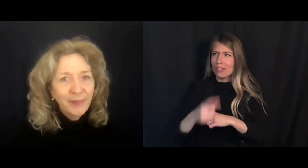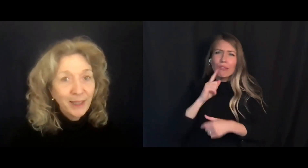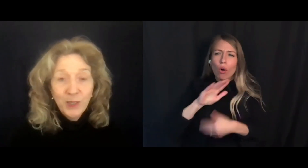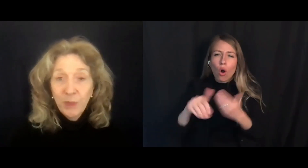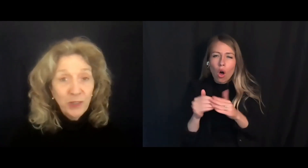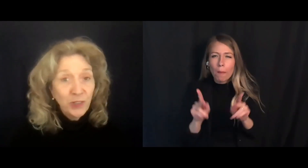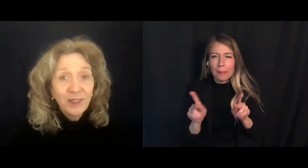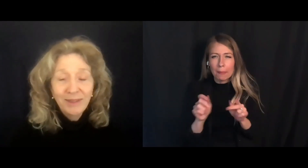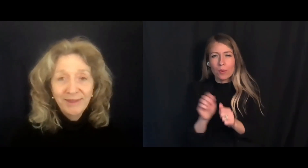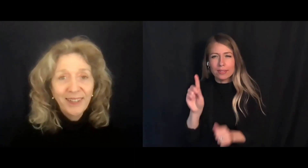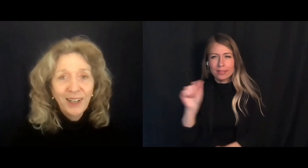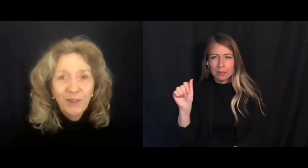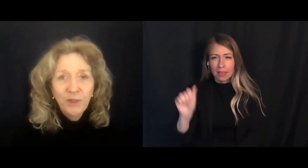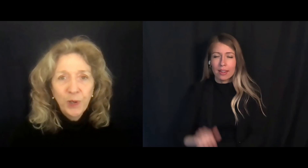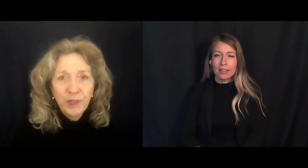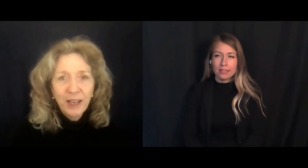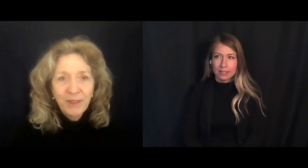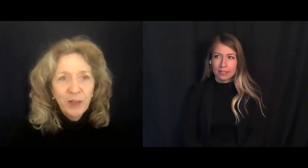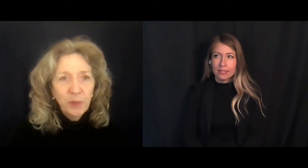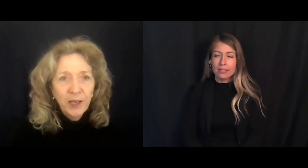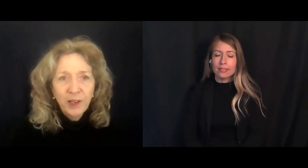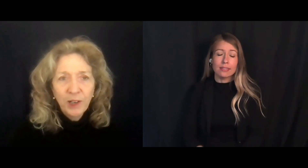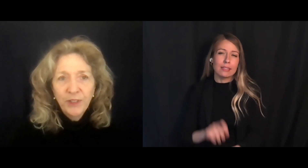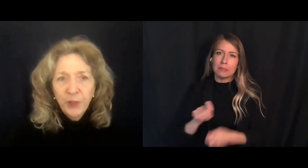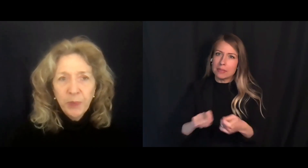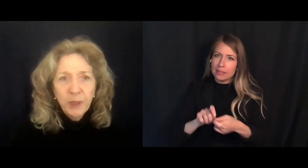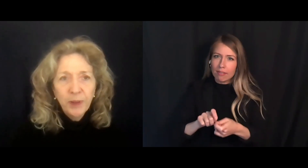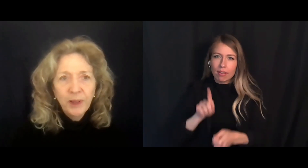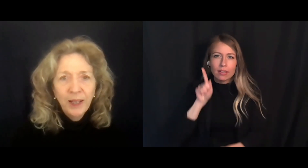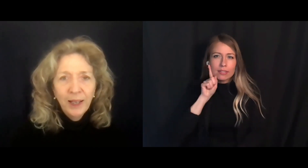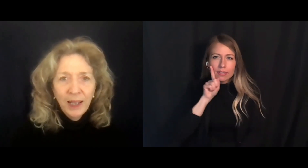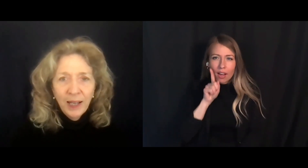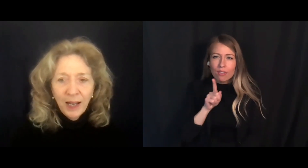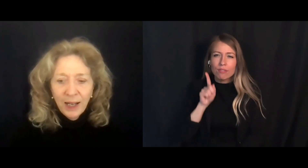and especially for deaf, deafblind, and hard of hearing people.